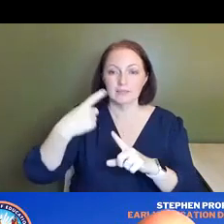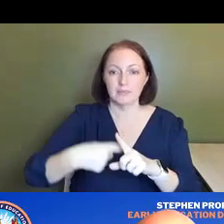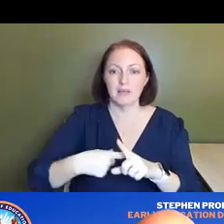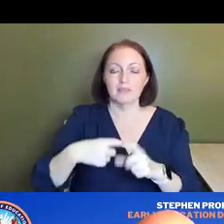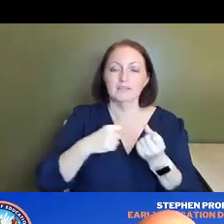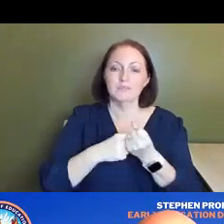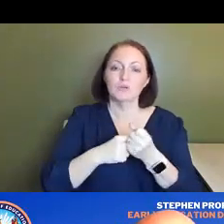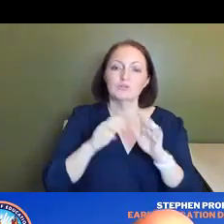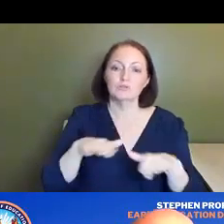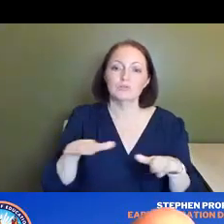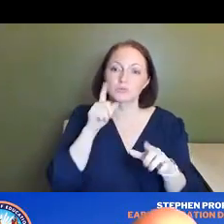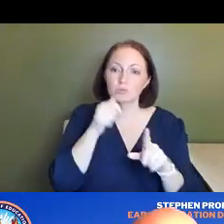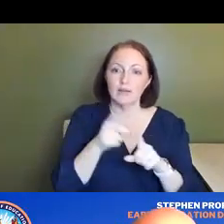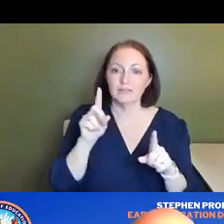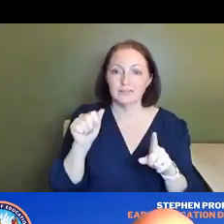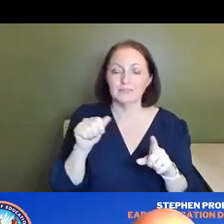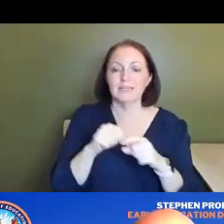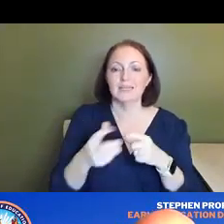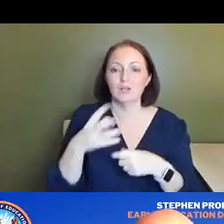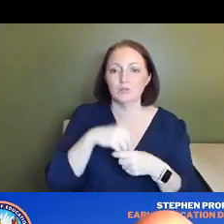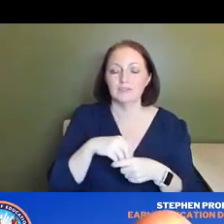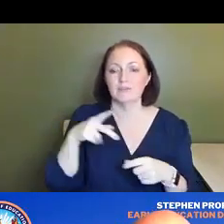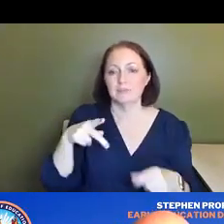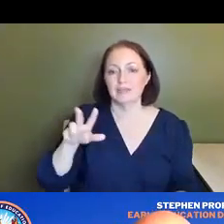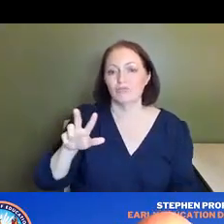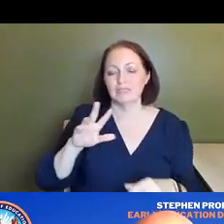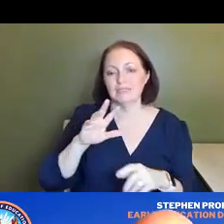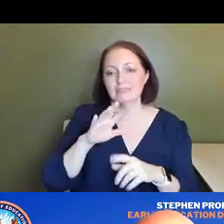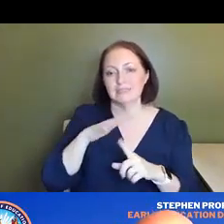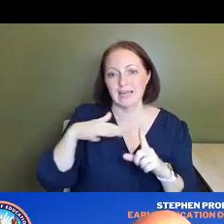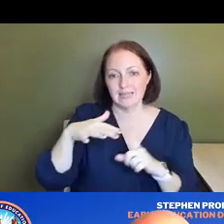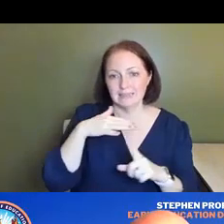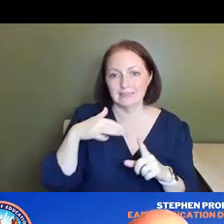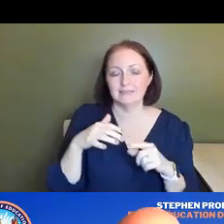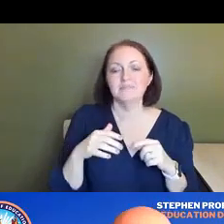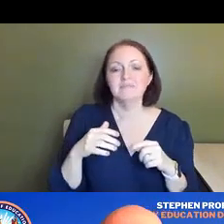Children with Disabilities in Inclusive P-3 Settings and of course this team is working